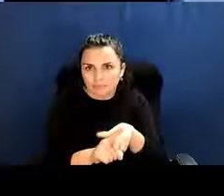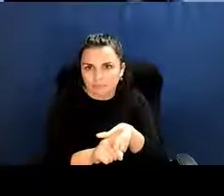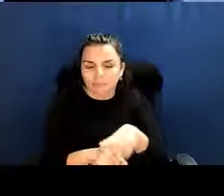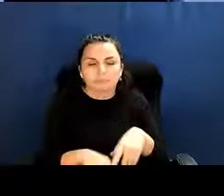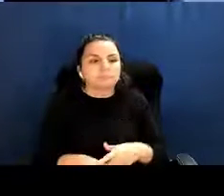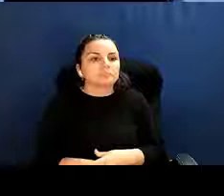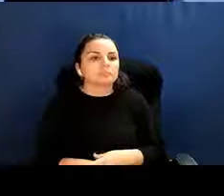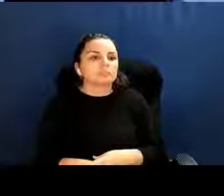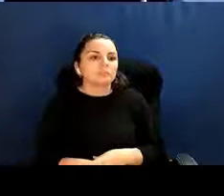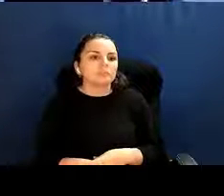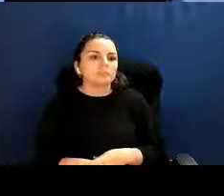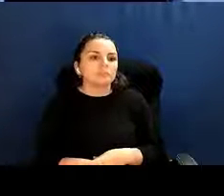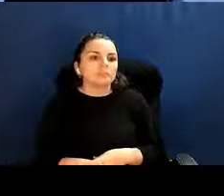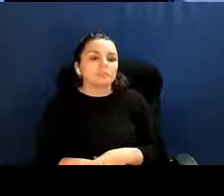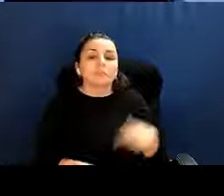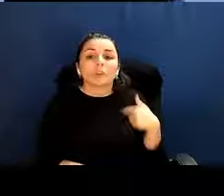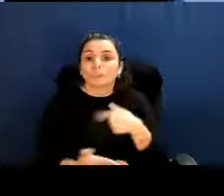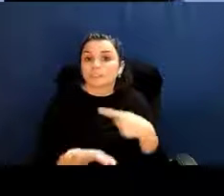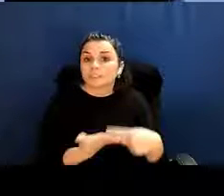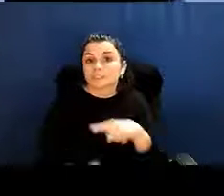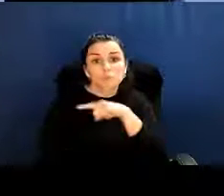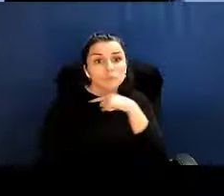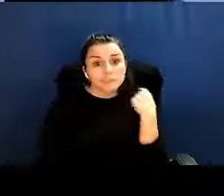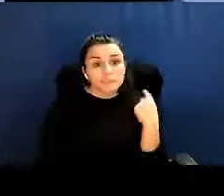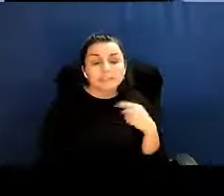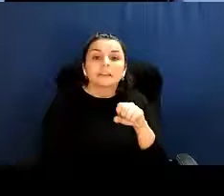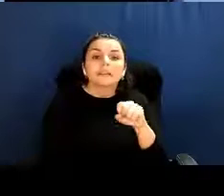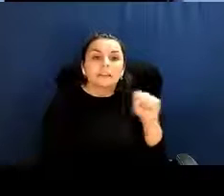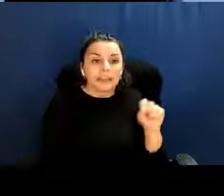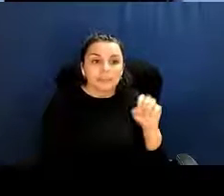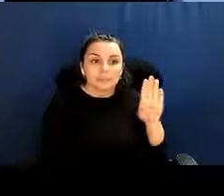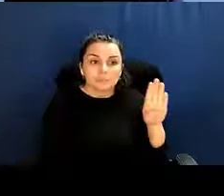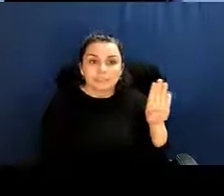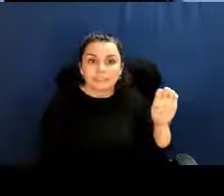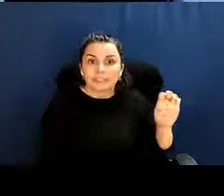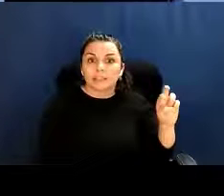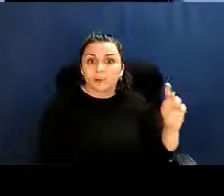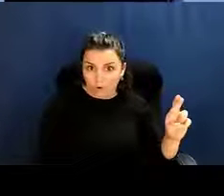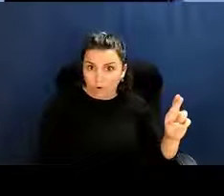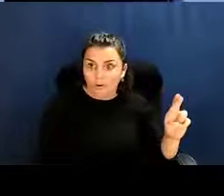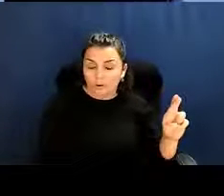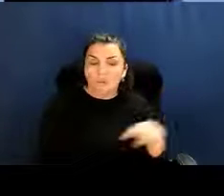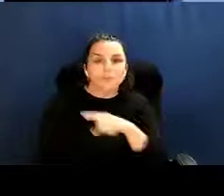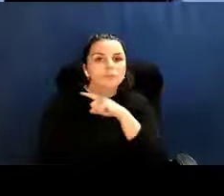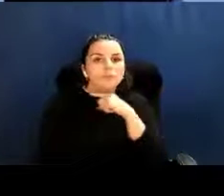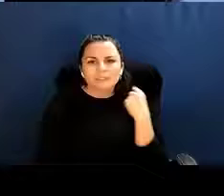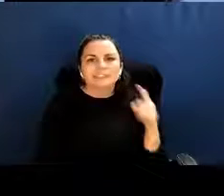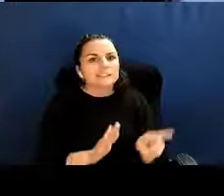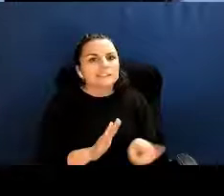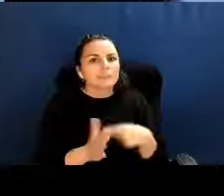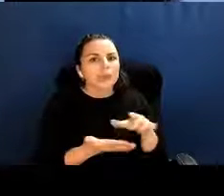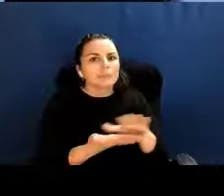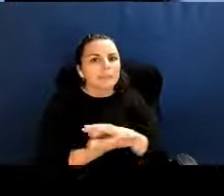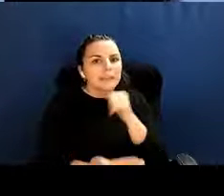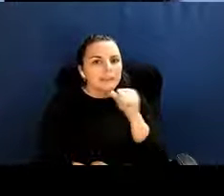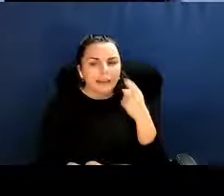Namely, SBER risks are often a lot less obvious and more difficult to identify.